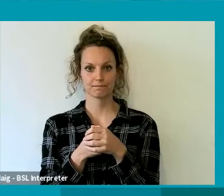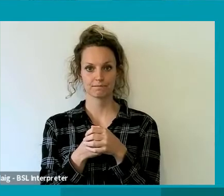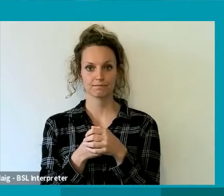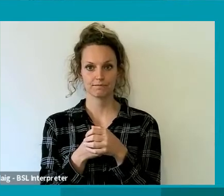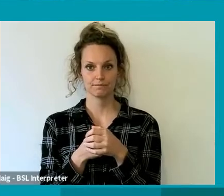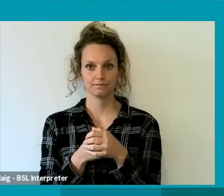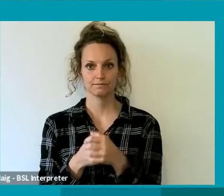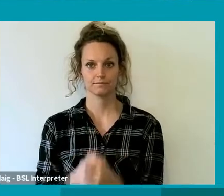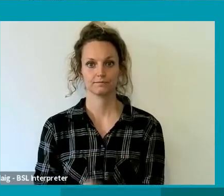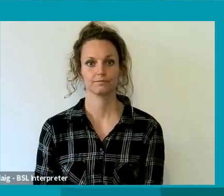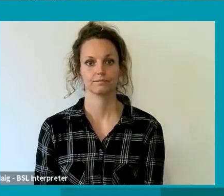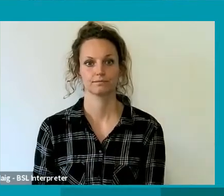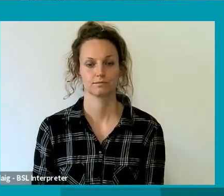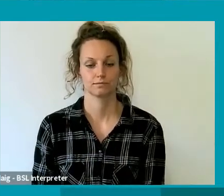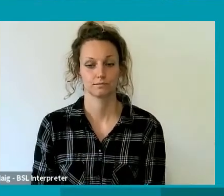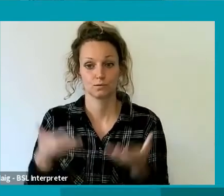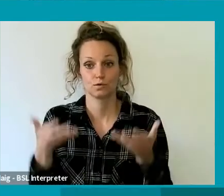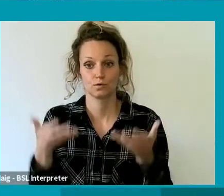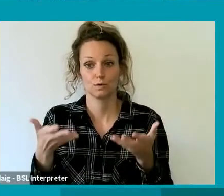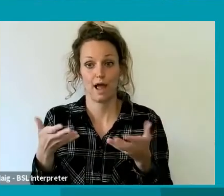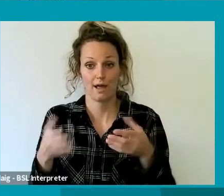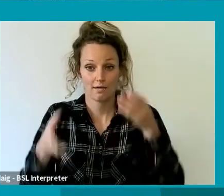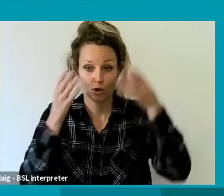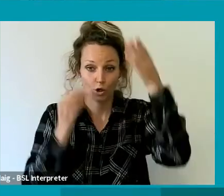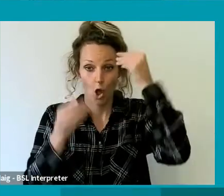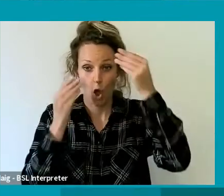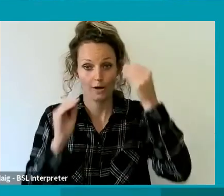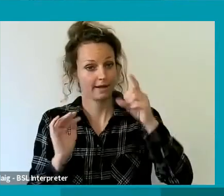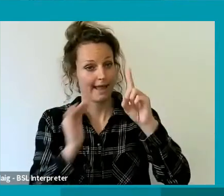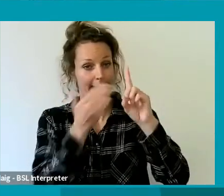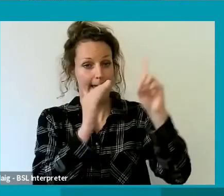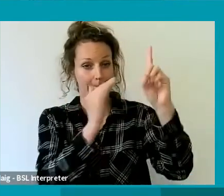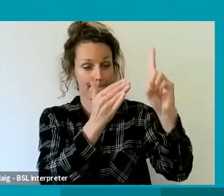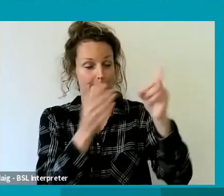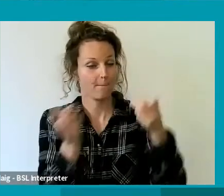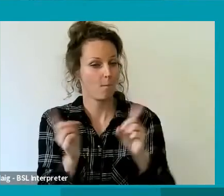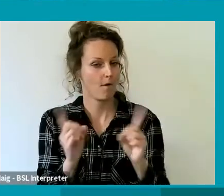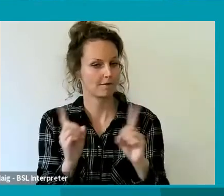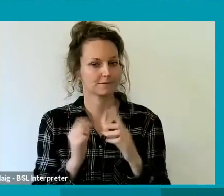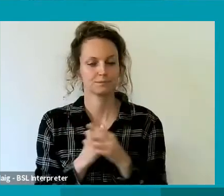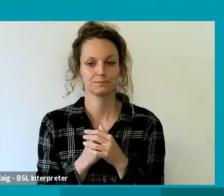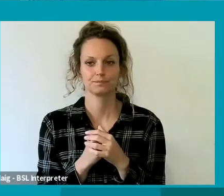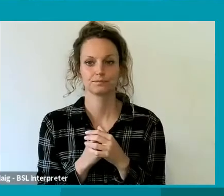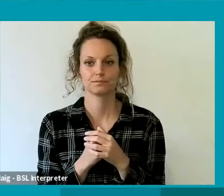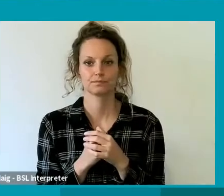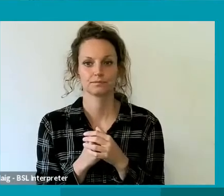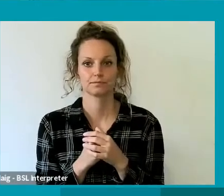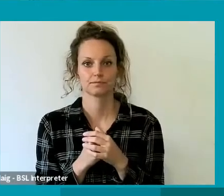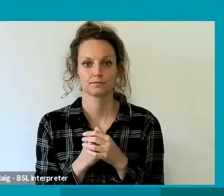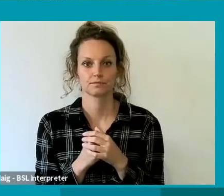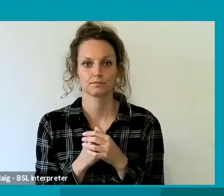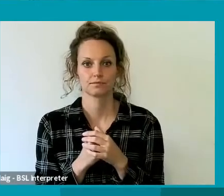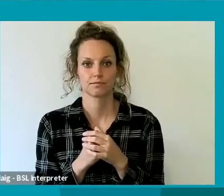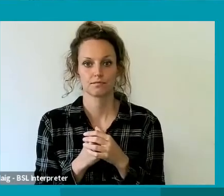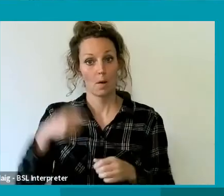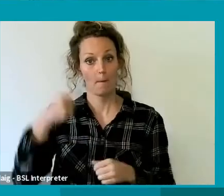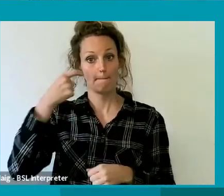Learning outcome,. What are we going to learn today? Well... Do we know what a personal brand is?